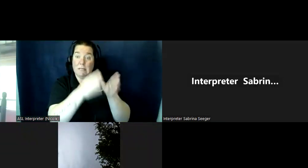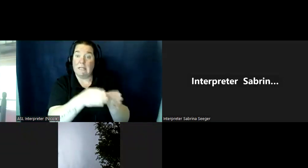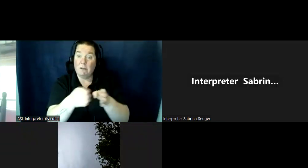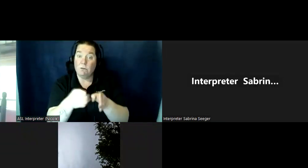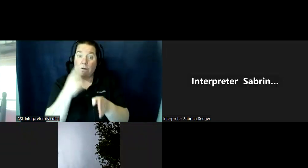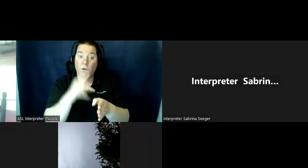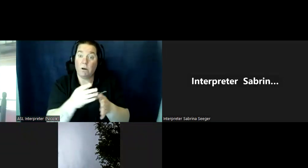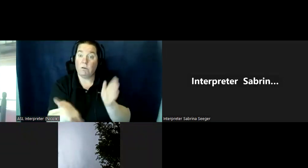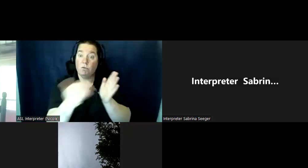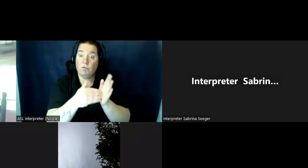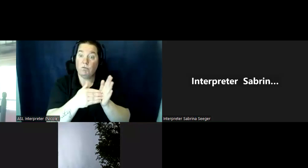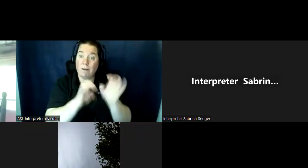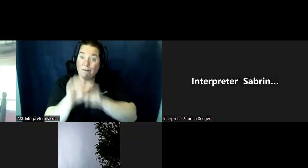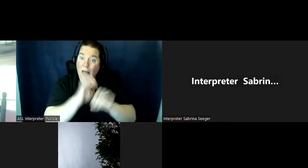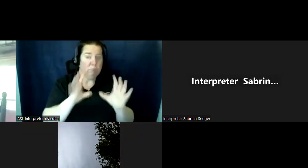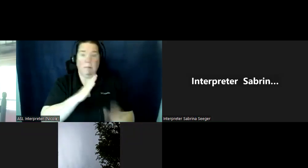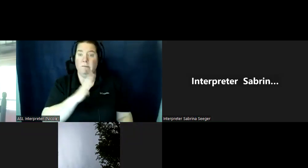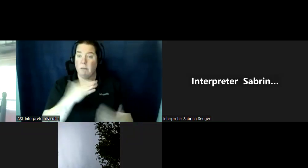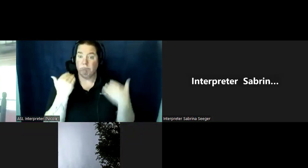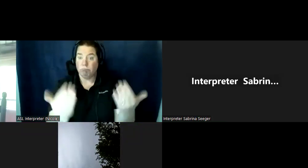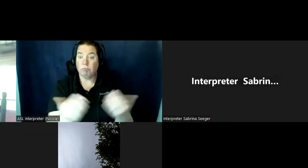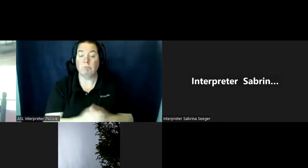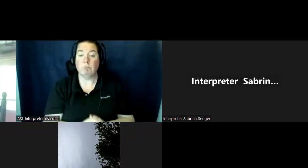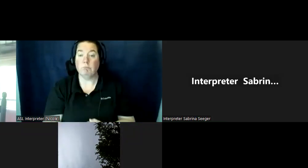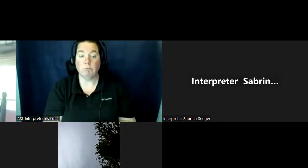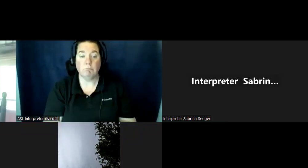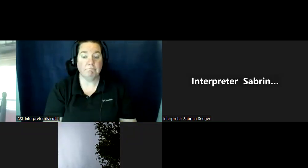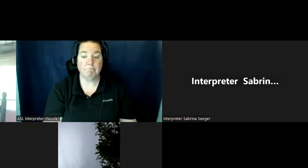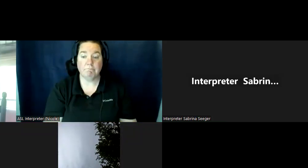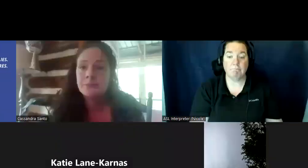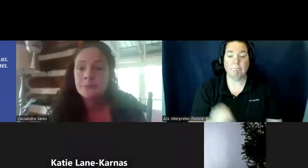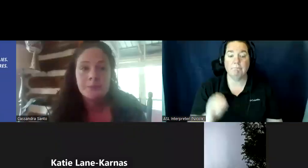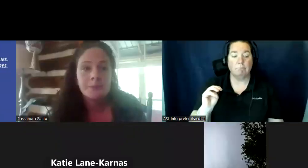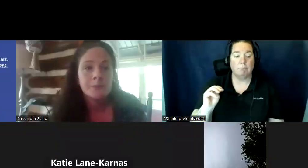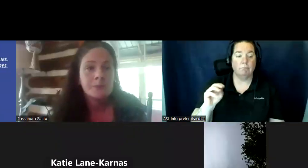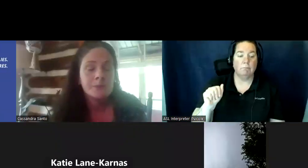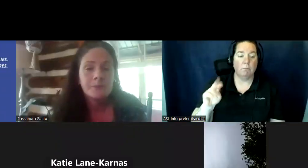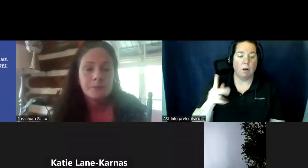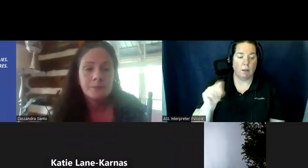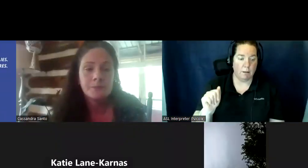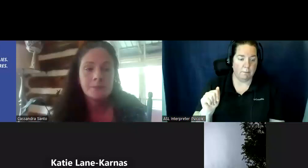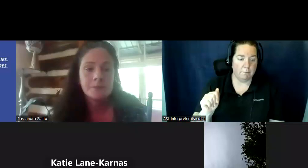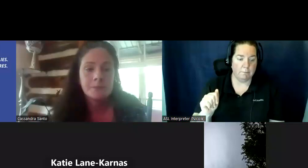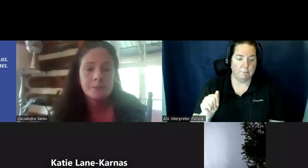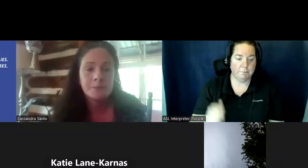and that's the route they could choose to take. Okay, let's see if there's any more questions.